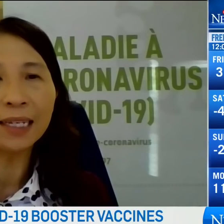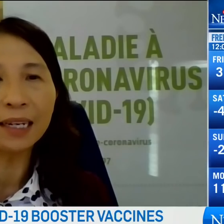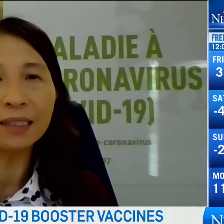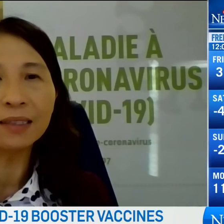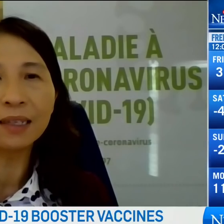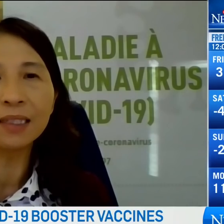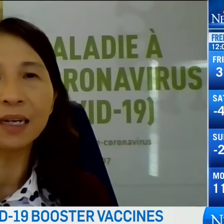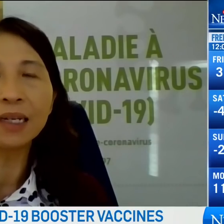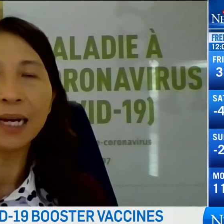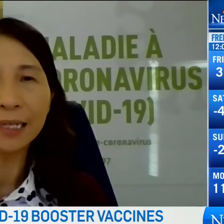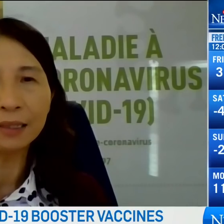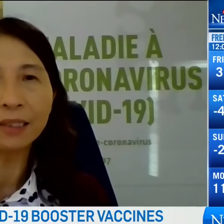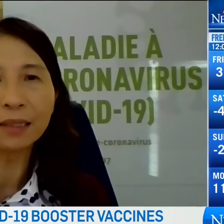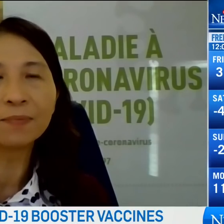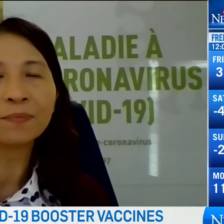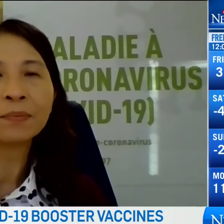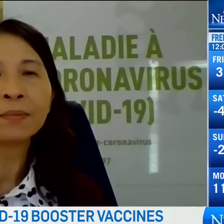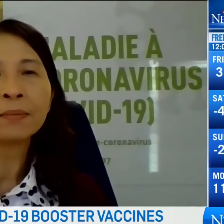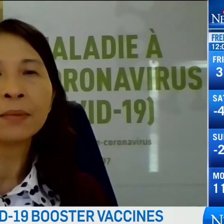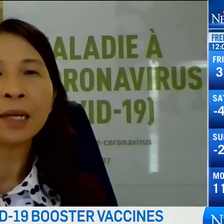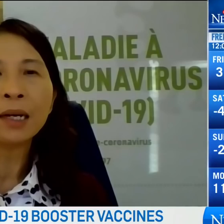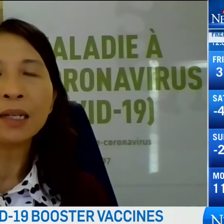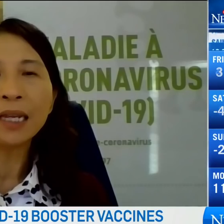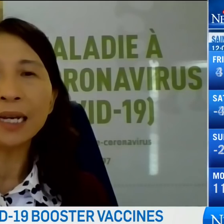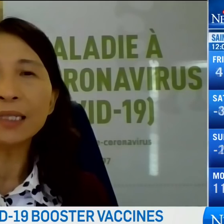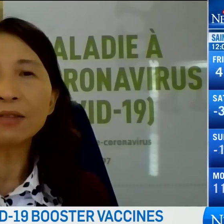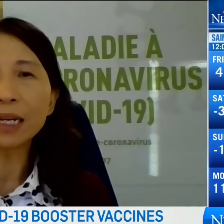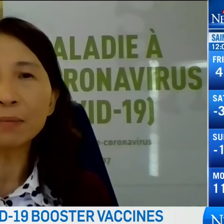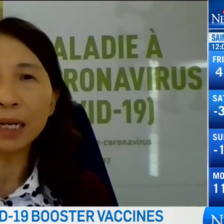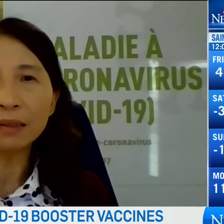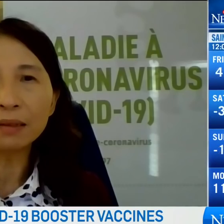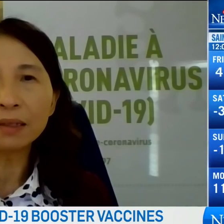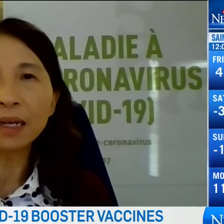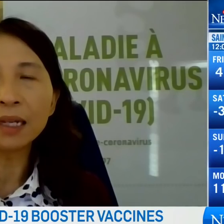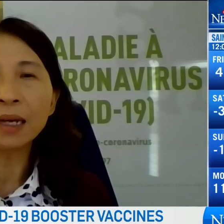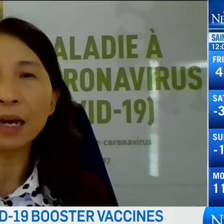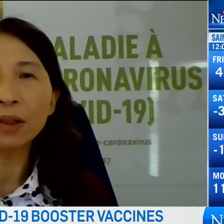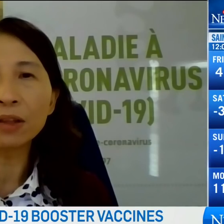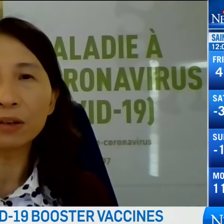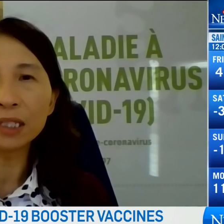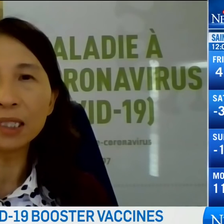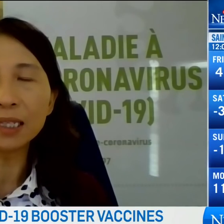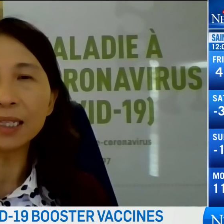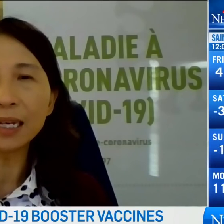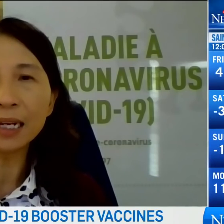WELL AS RECOMMENDATIONS ON THE